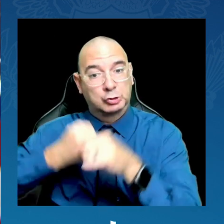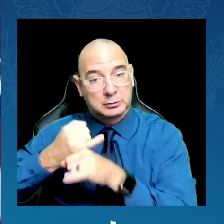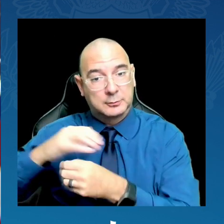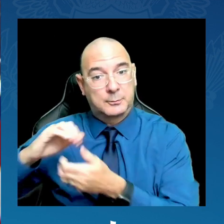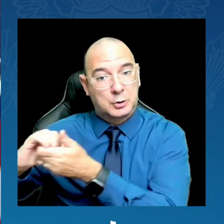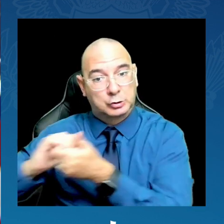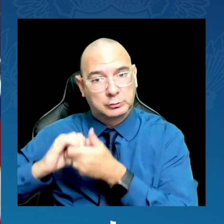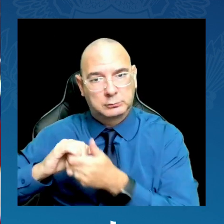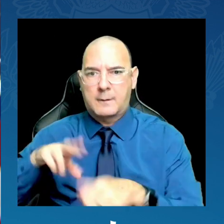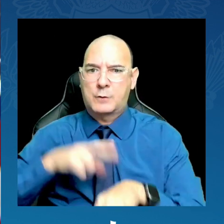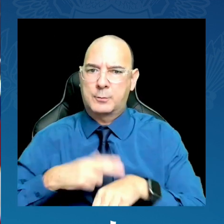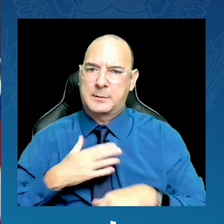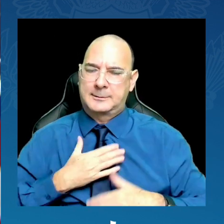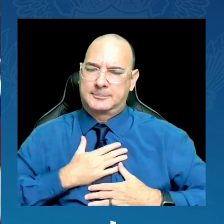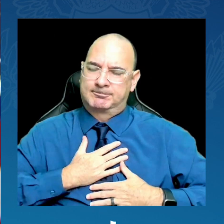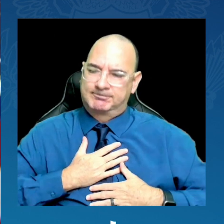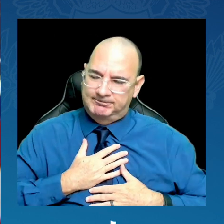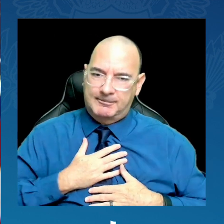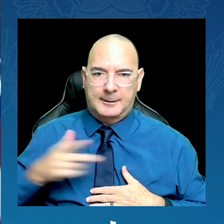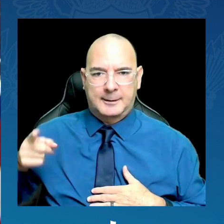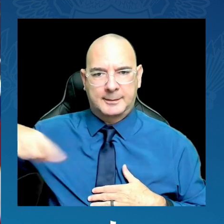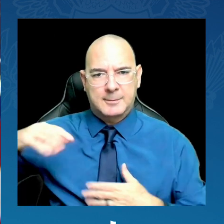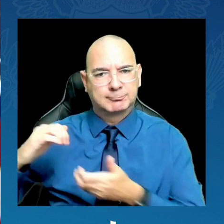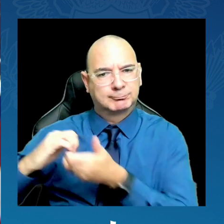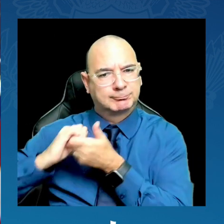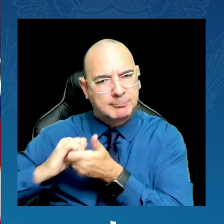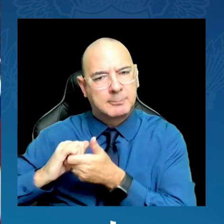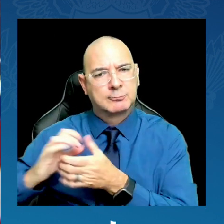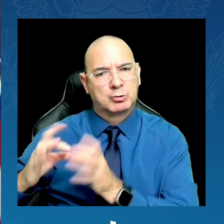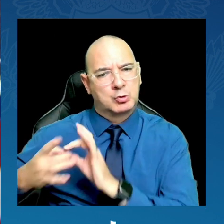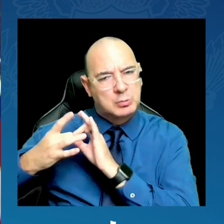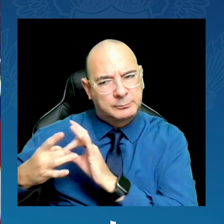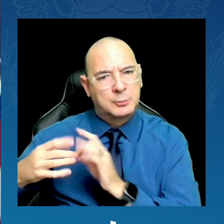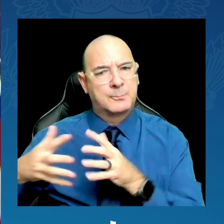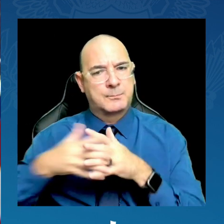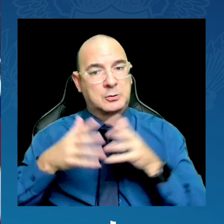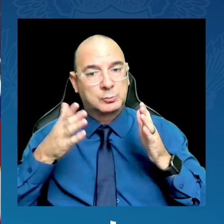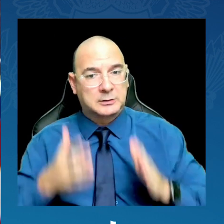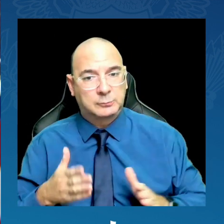Thank you and welcome to the second convening of our National Space Council.